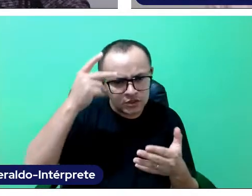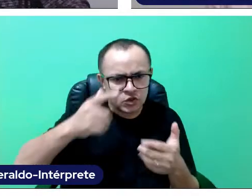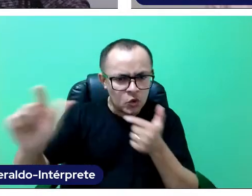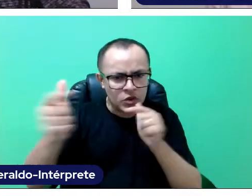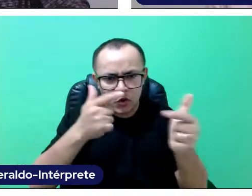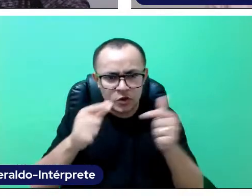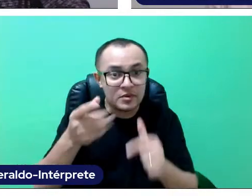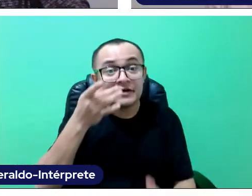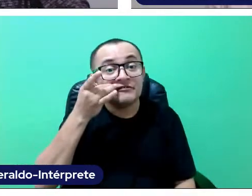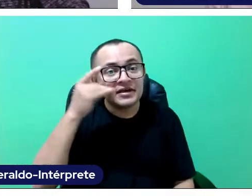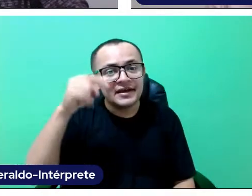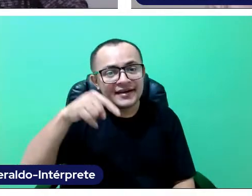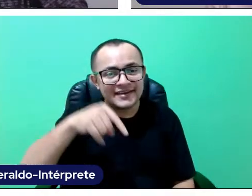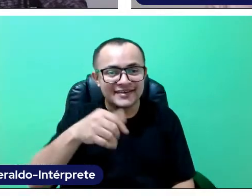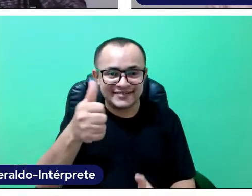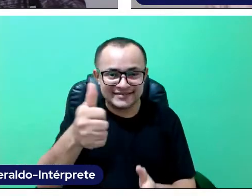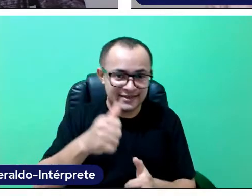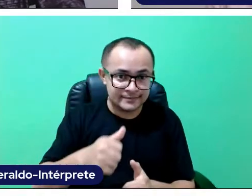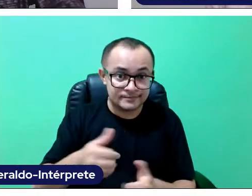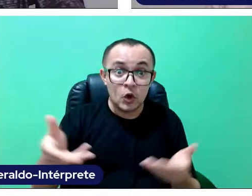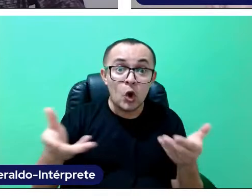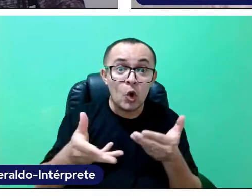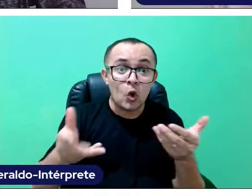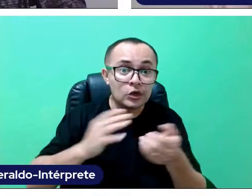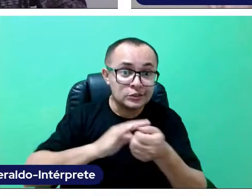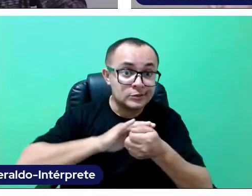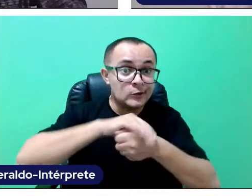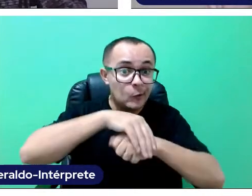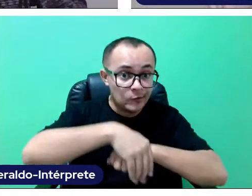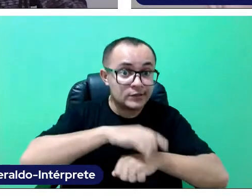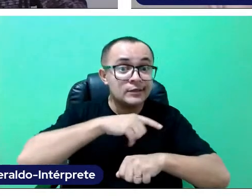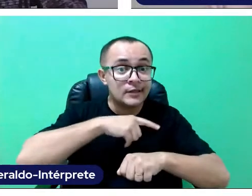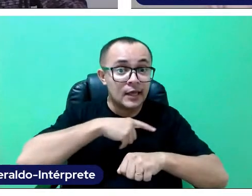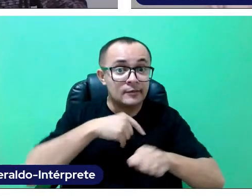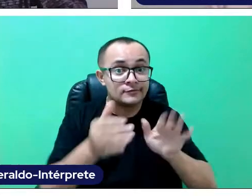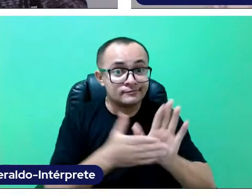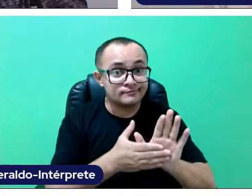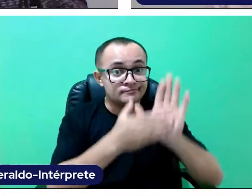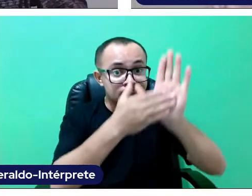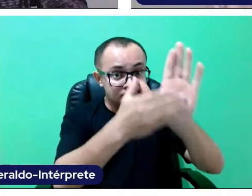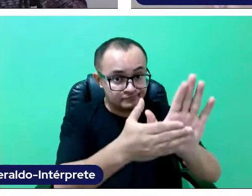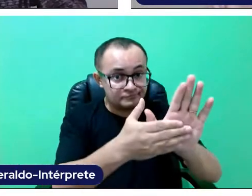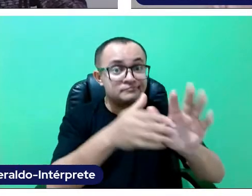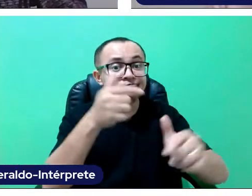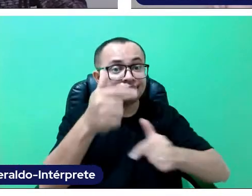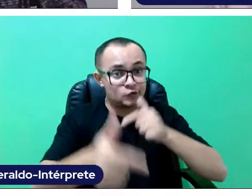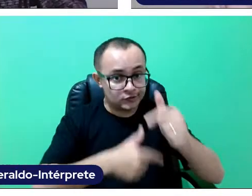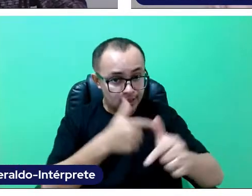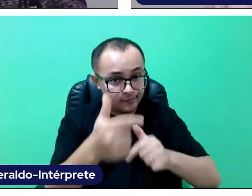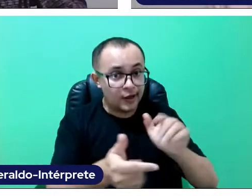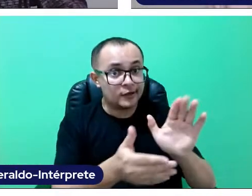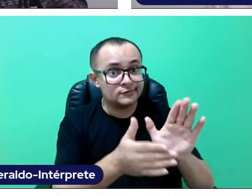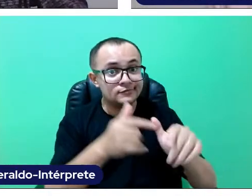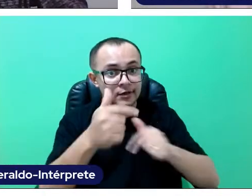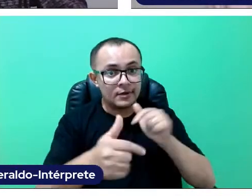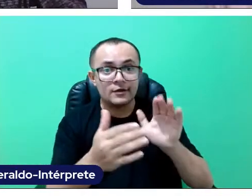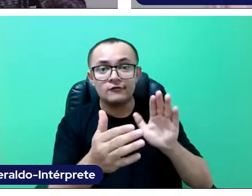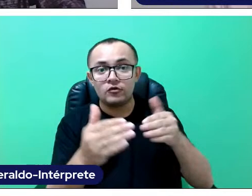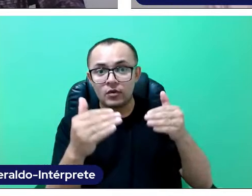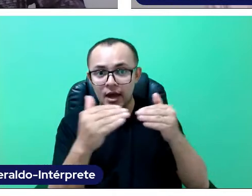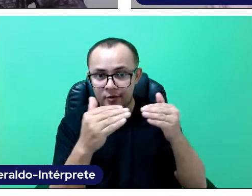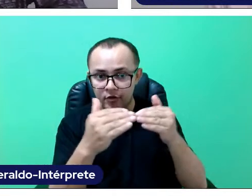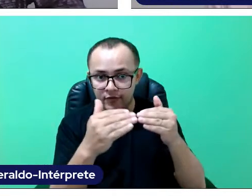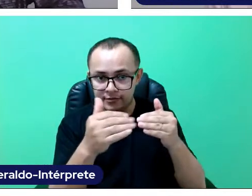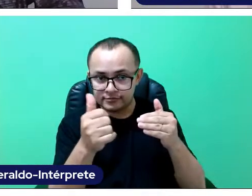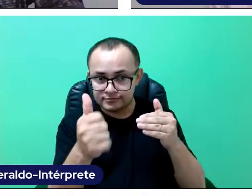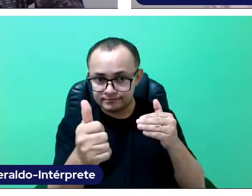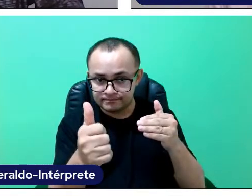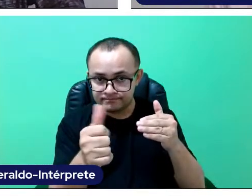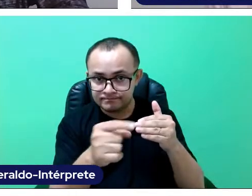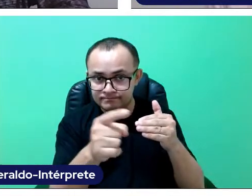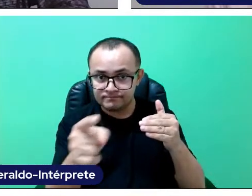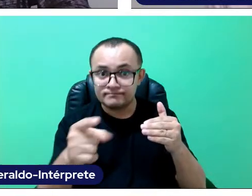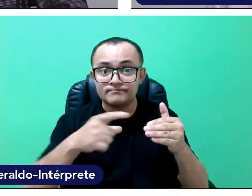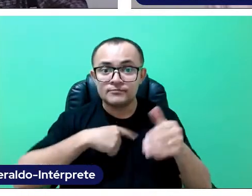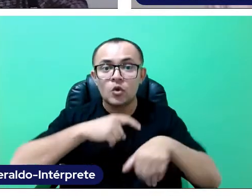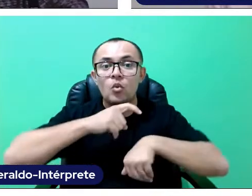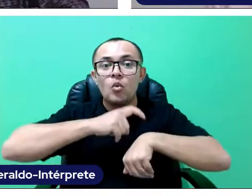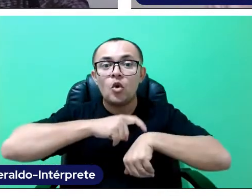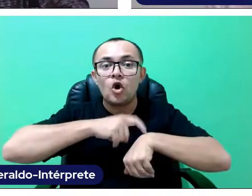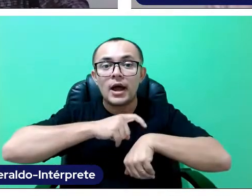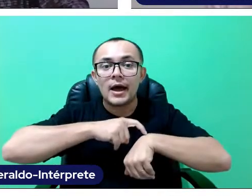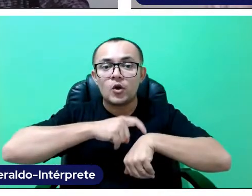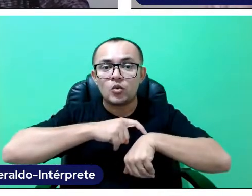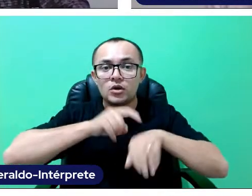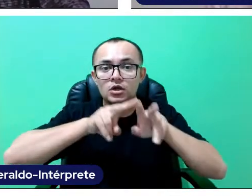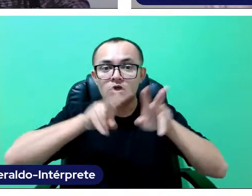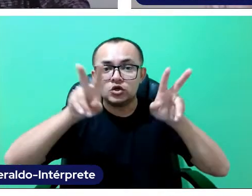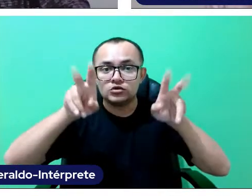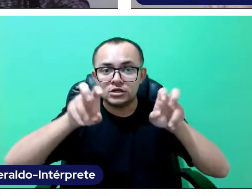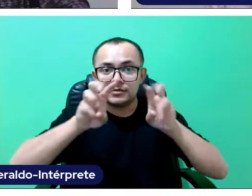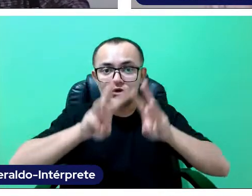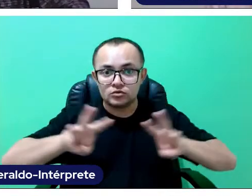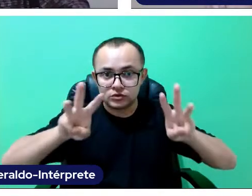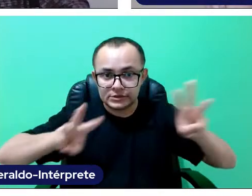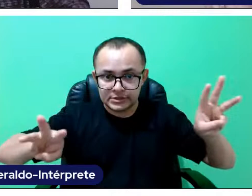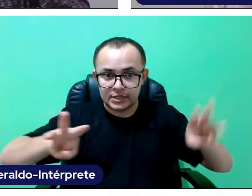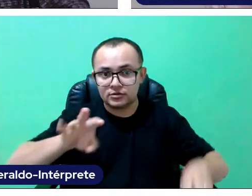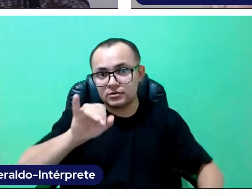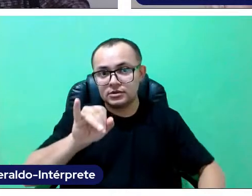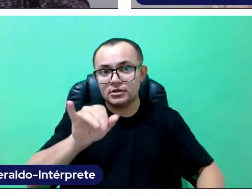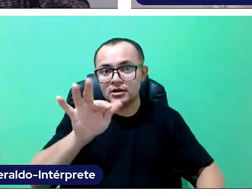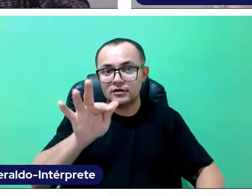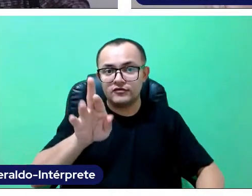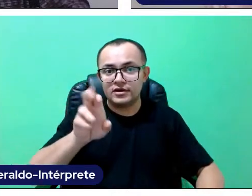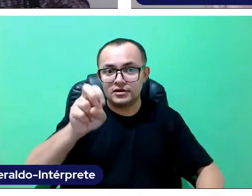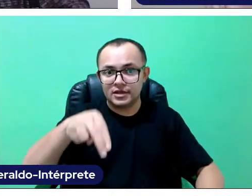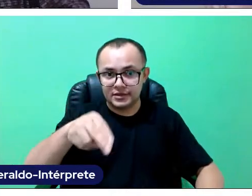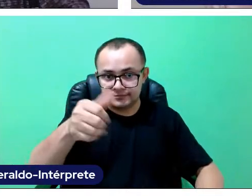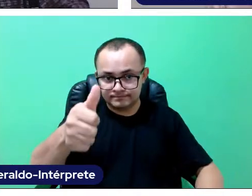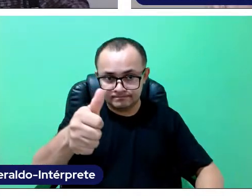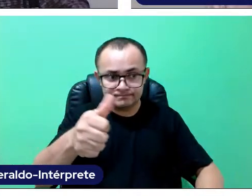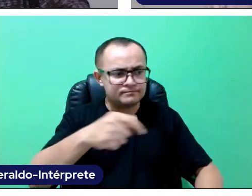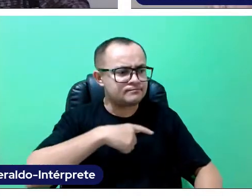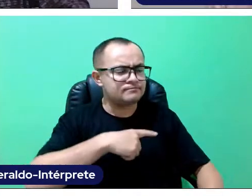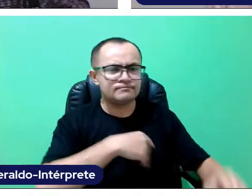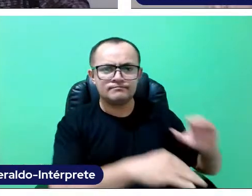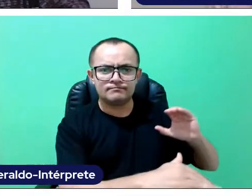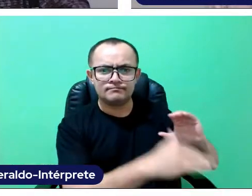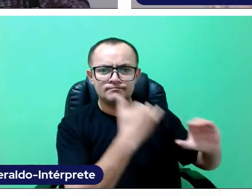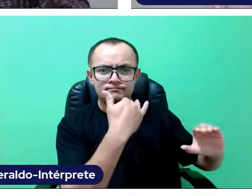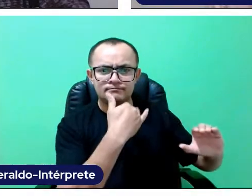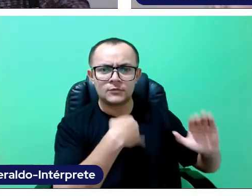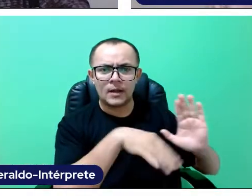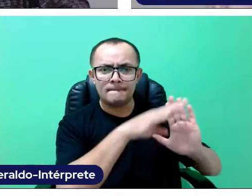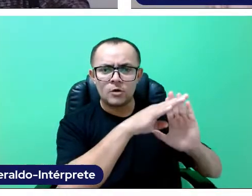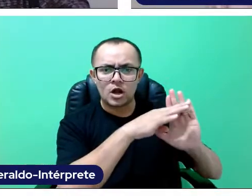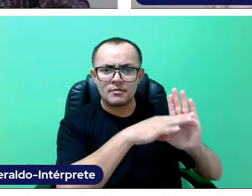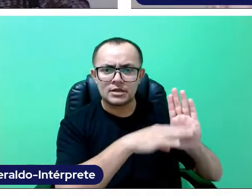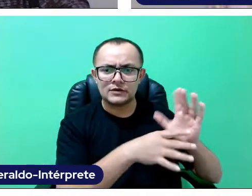And tonight we will already start with the presentations, right? The works that got accepted, you guys may find the whole program with the schedules and themes in our website.